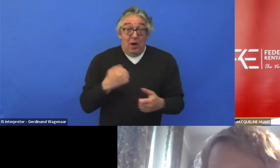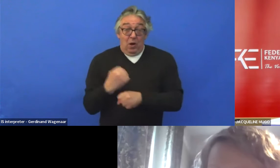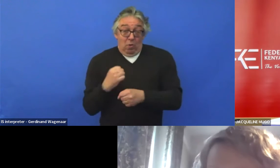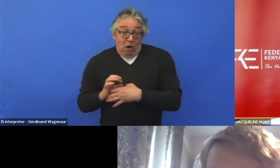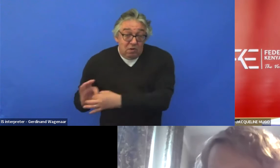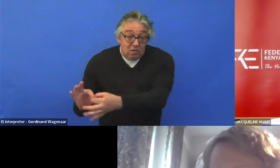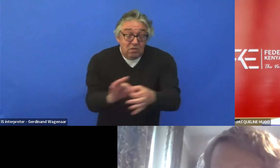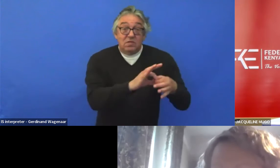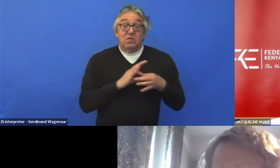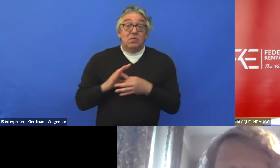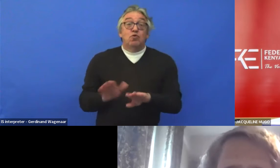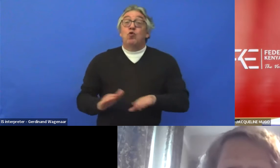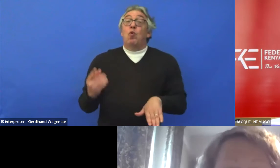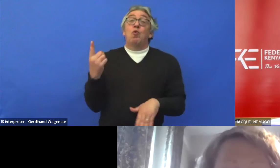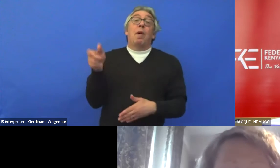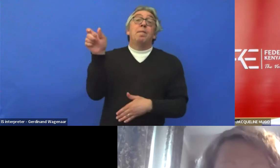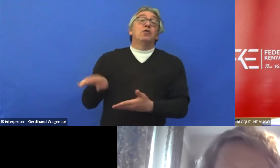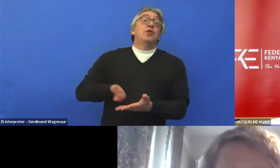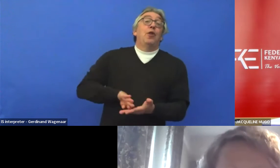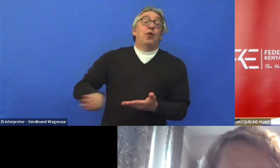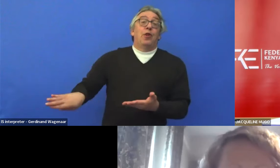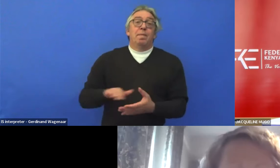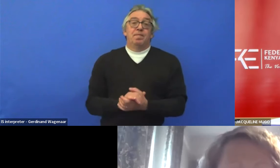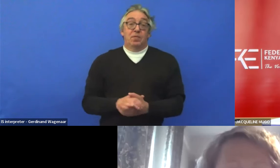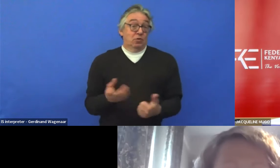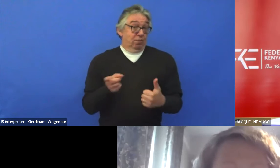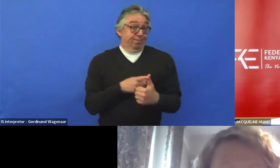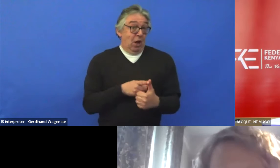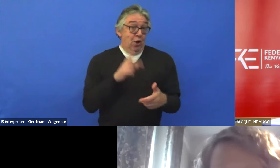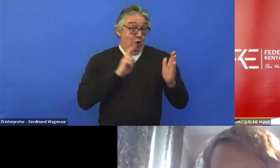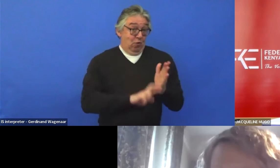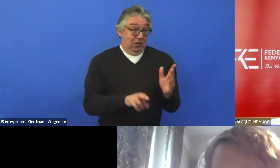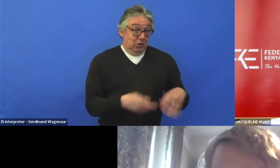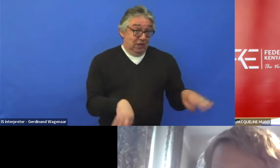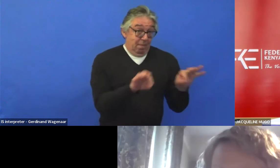We heard about the importance of evidence, research, testing out ideas